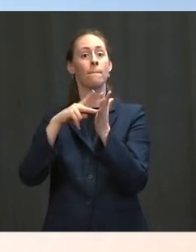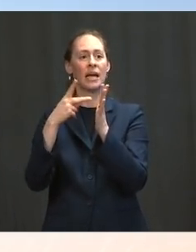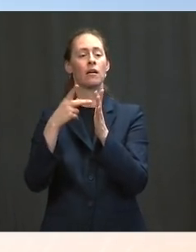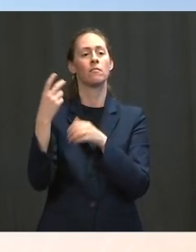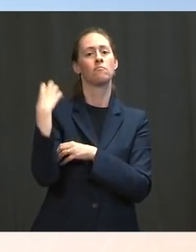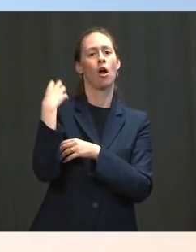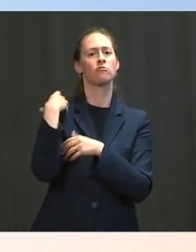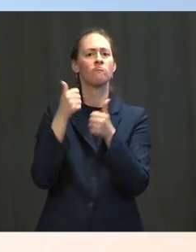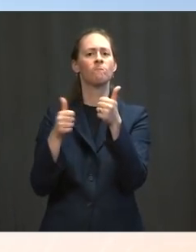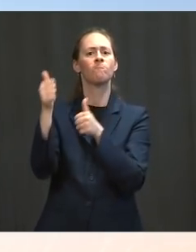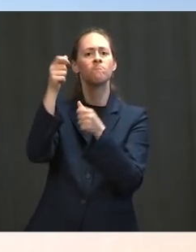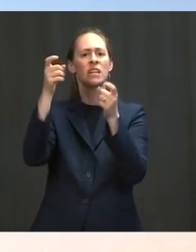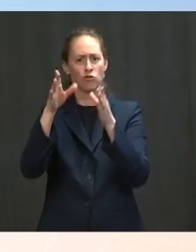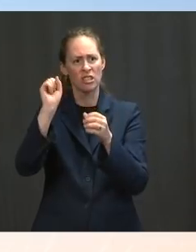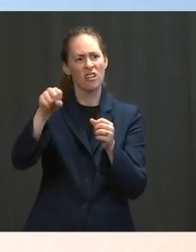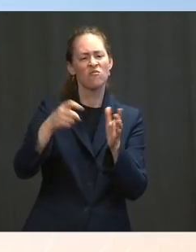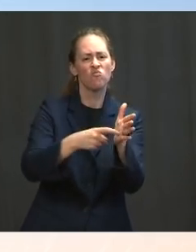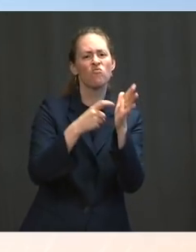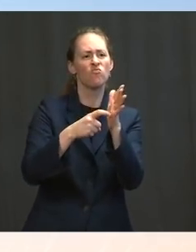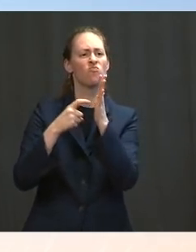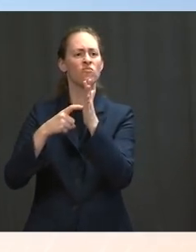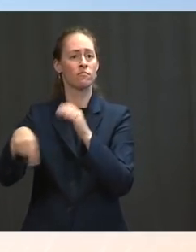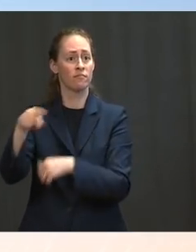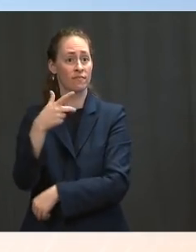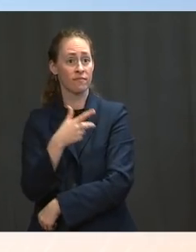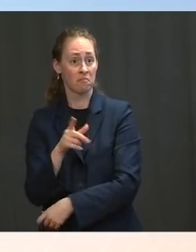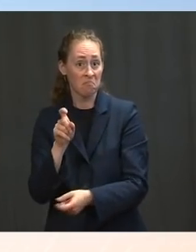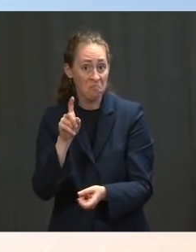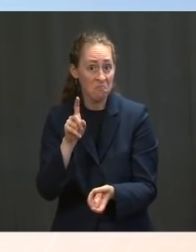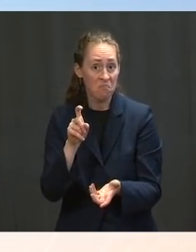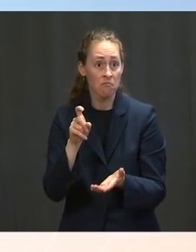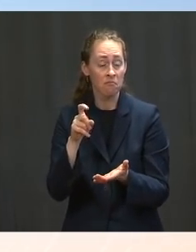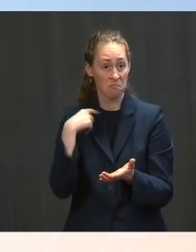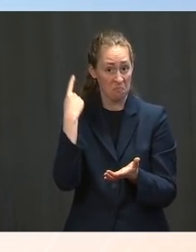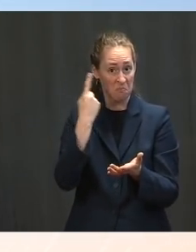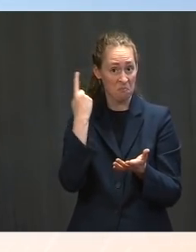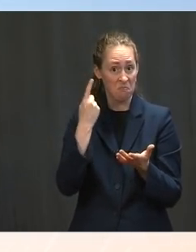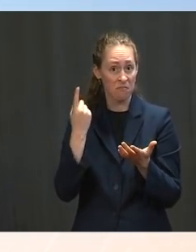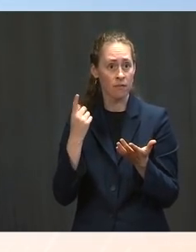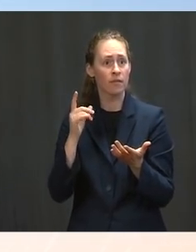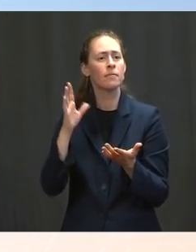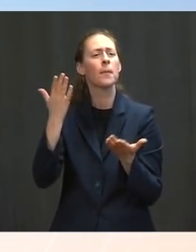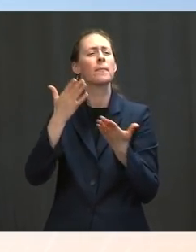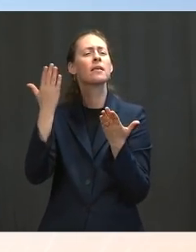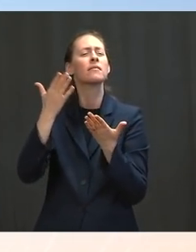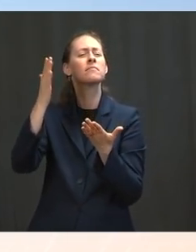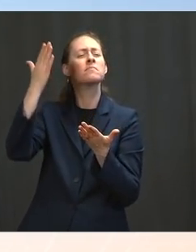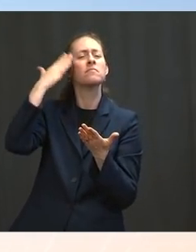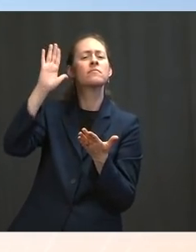does this administration envision a point where -- even if it's not a federal mandate that every American has to take it,